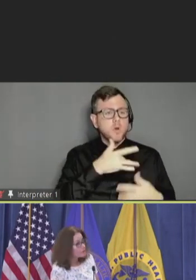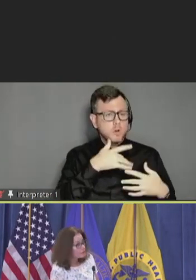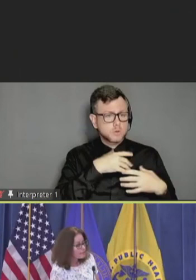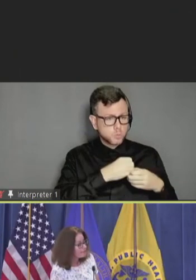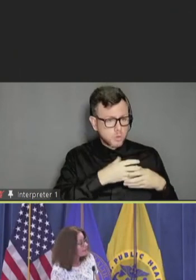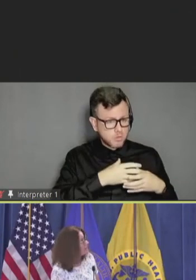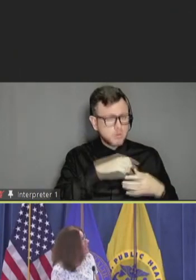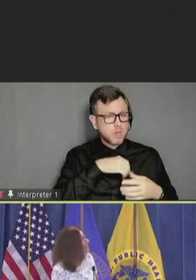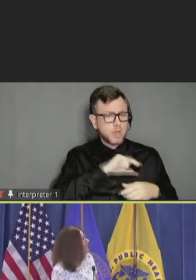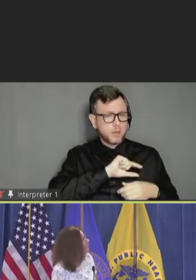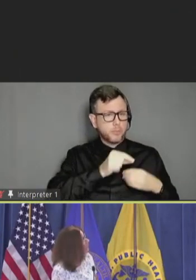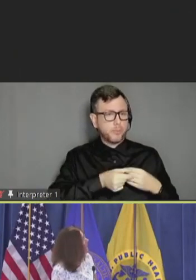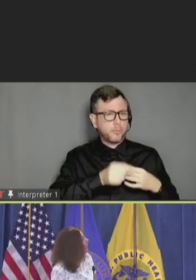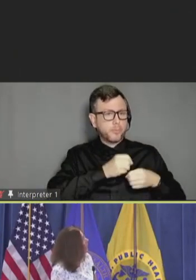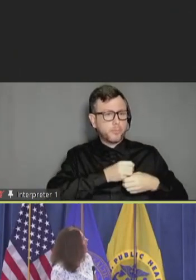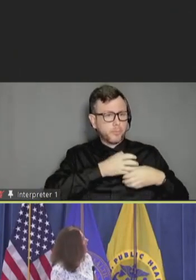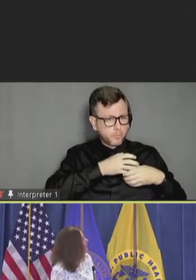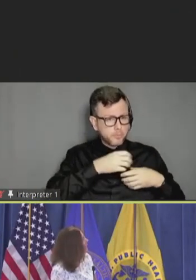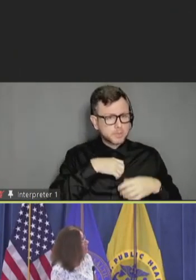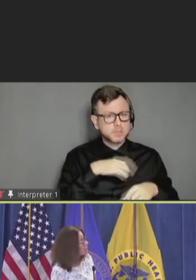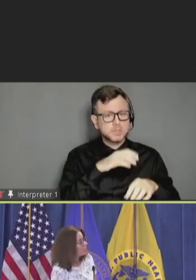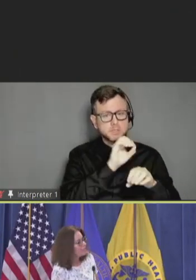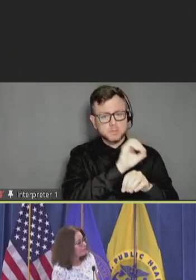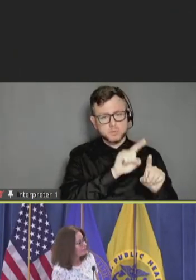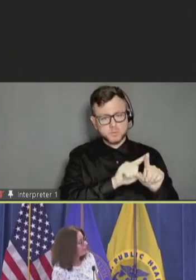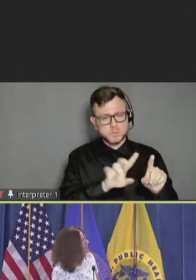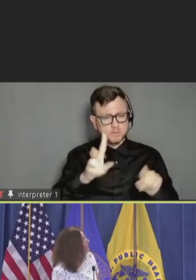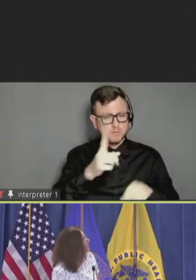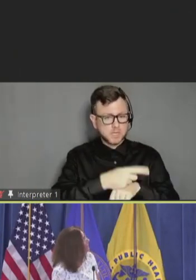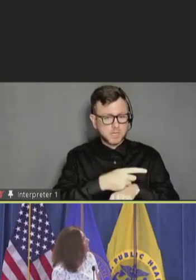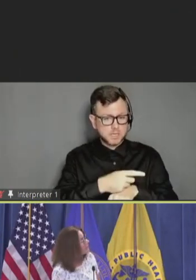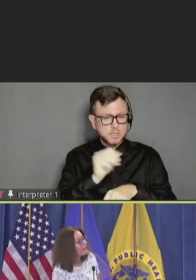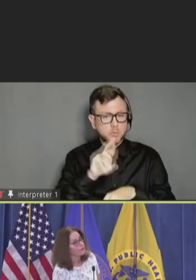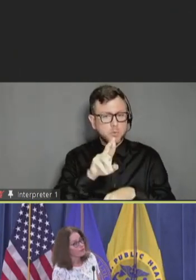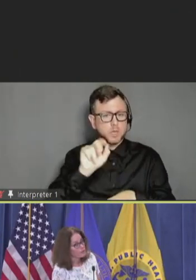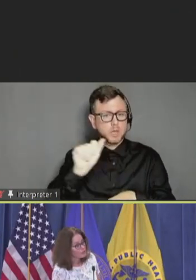seven days after mRNA vaccination. And this was -- included 5- to 39-year-olds.